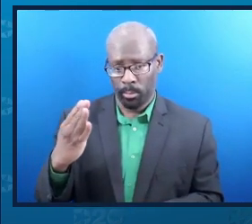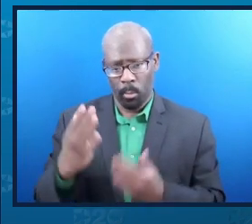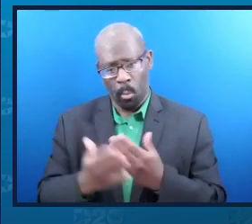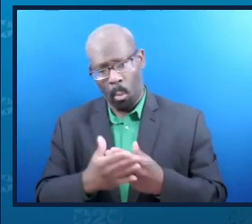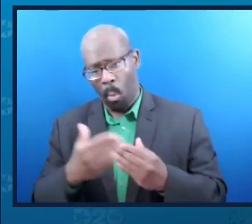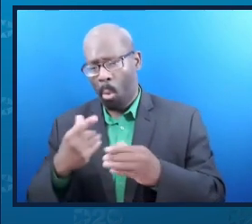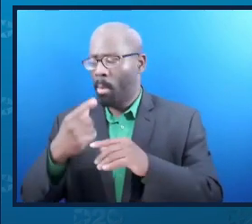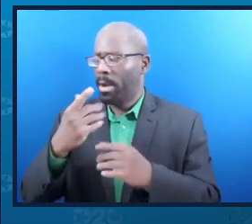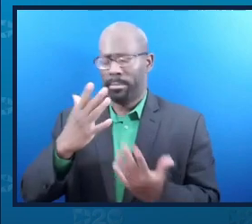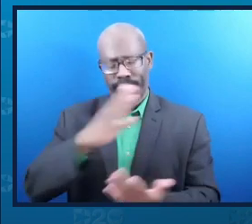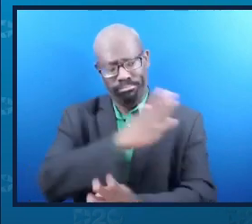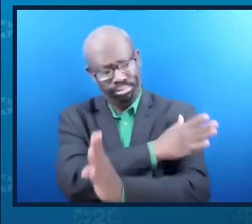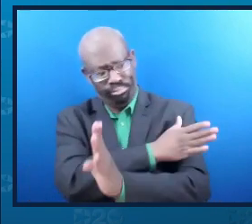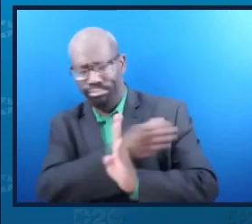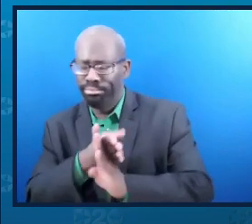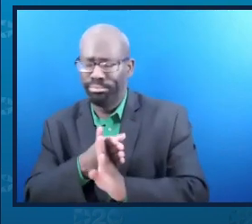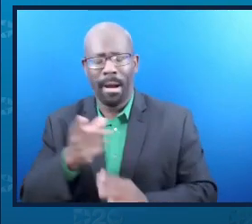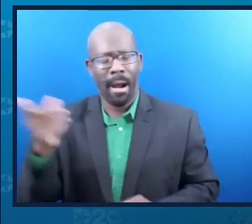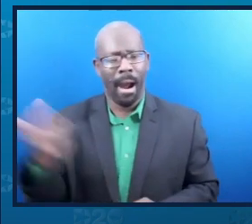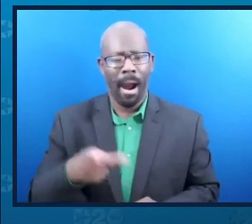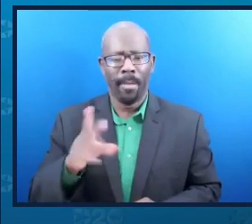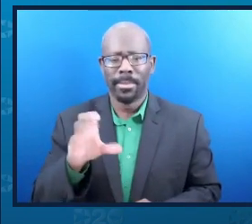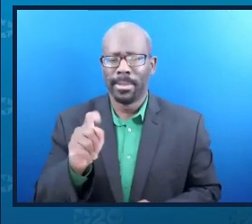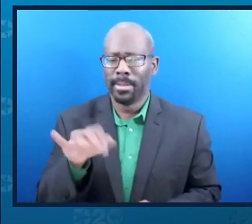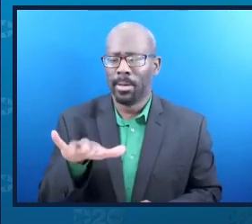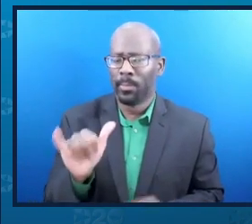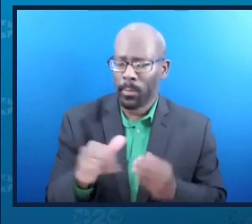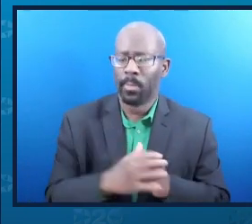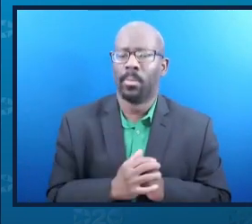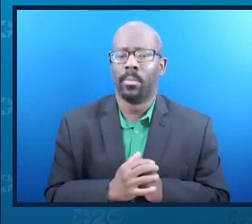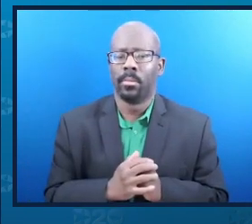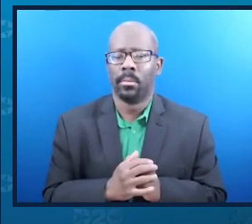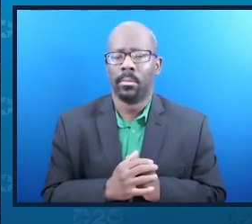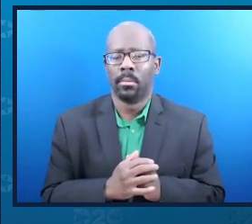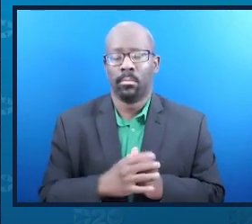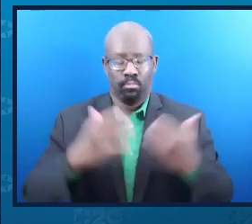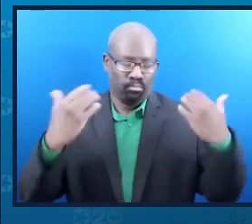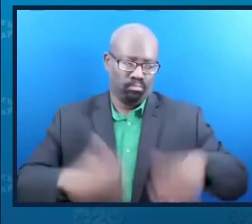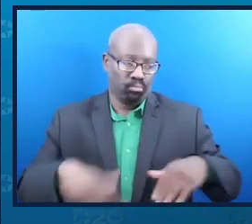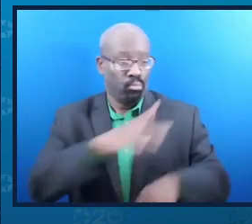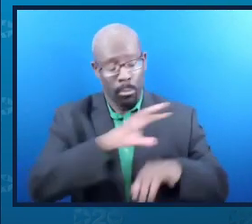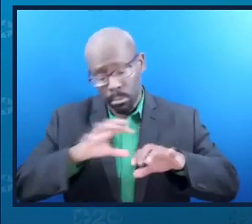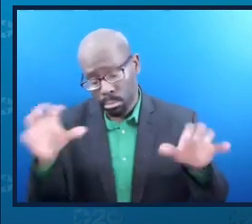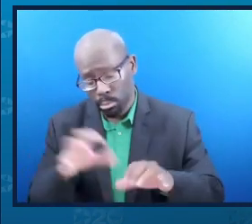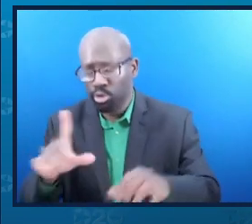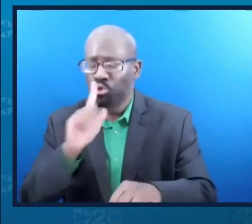CENTURY, VICE PRESIDENT JOSEPH R. BIDEN JR. HAS LEFT HIS MARK ON ALMOST EVERY PART OF OUR